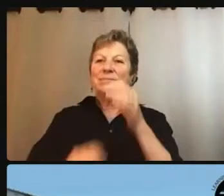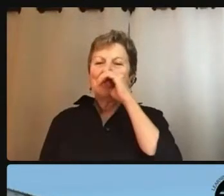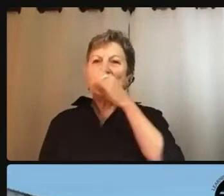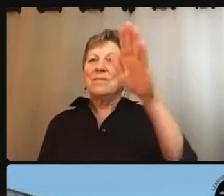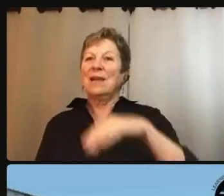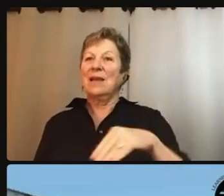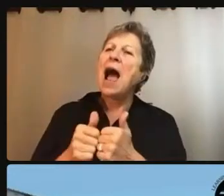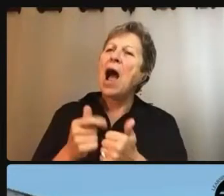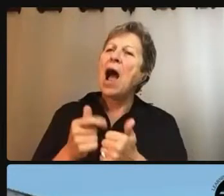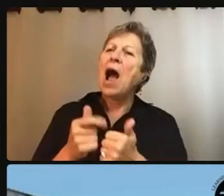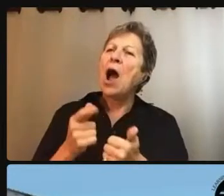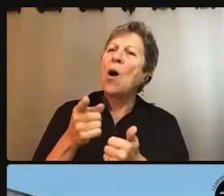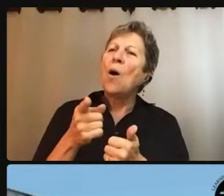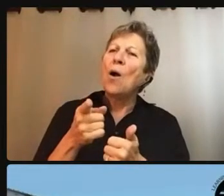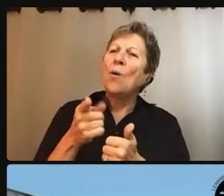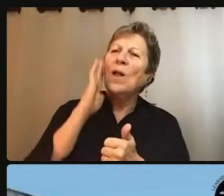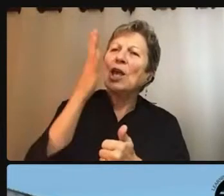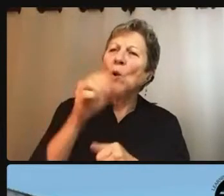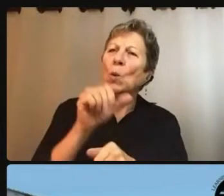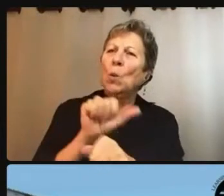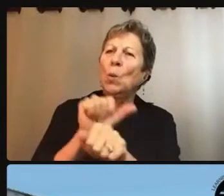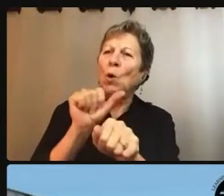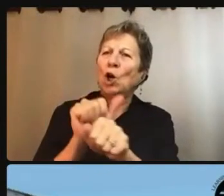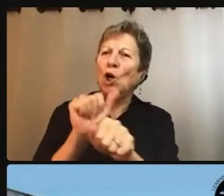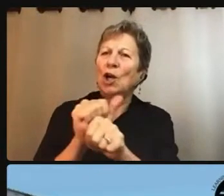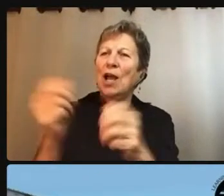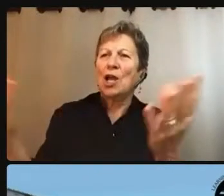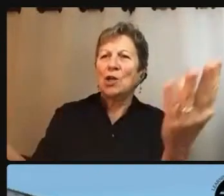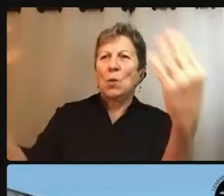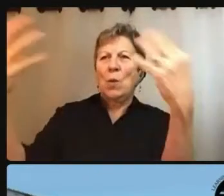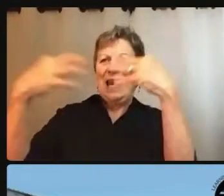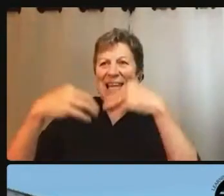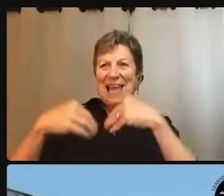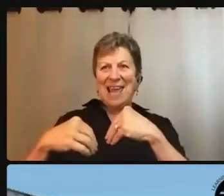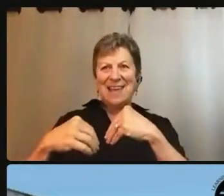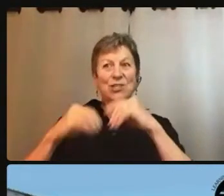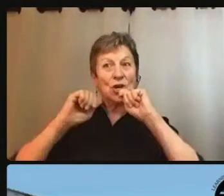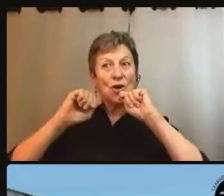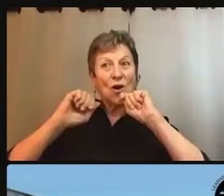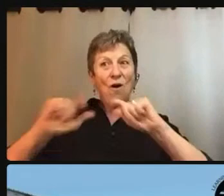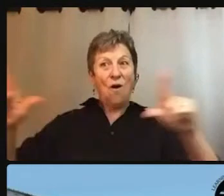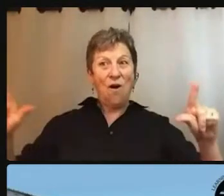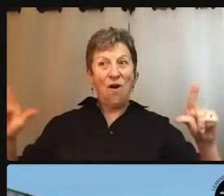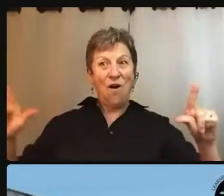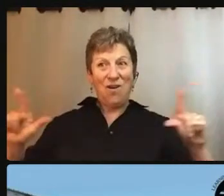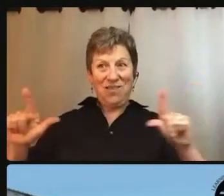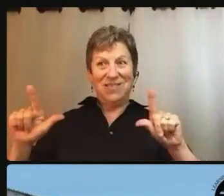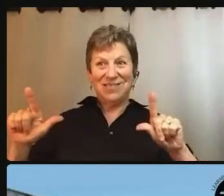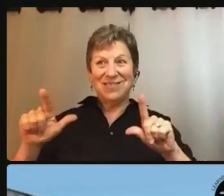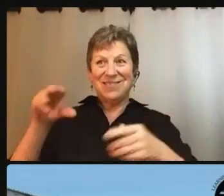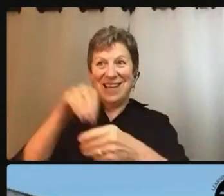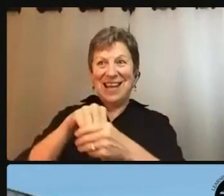KNOW IT'S REWARDING. IS HOW WILL YOU WORK TO